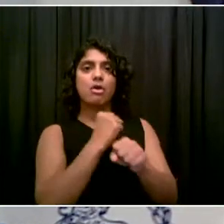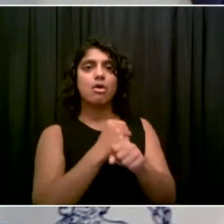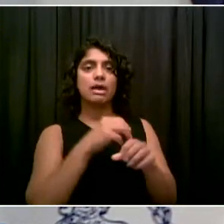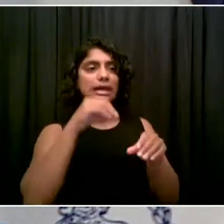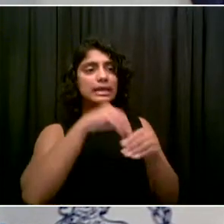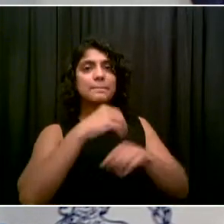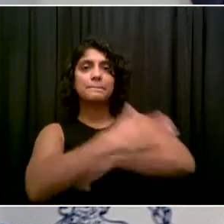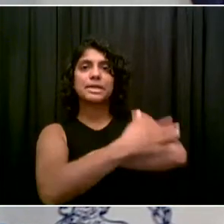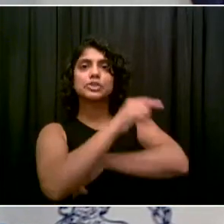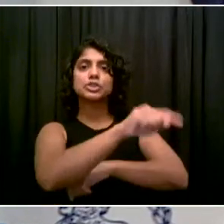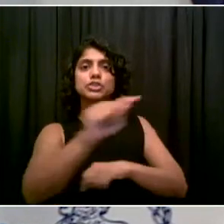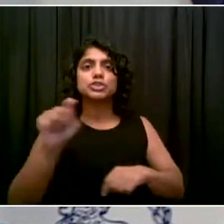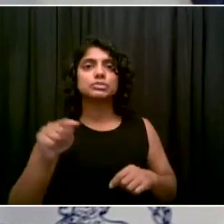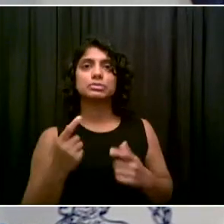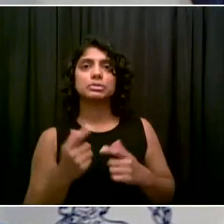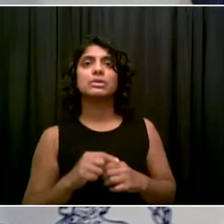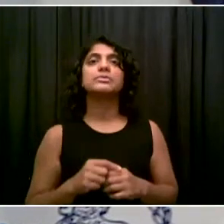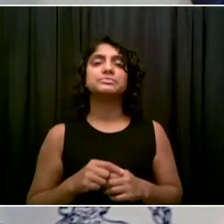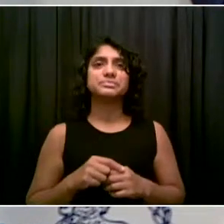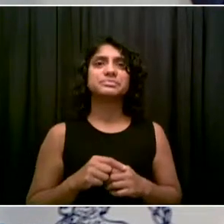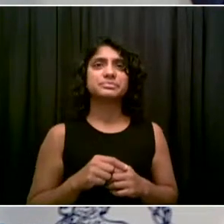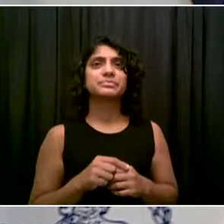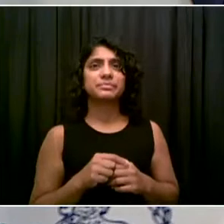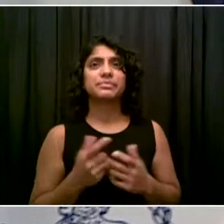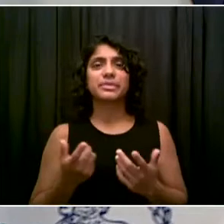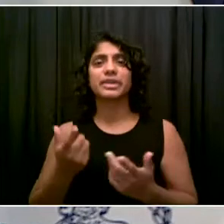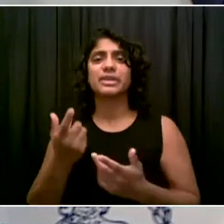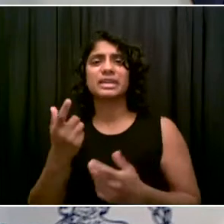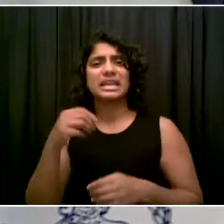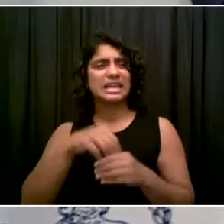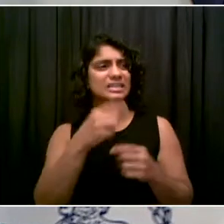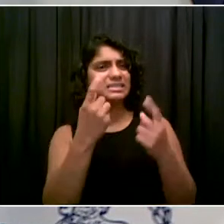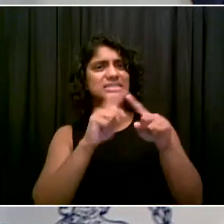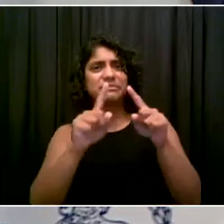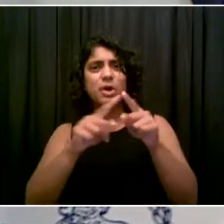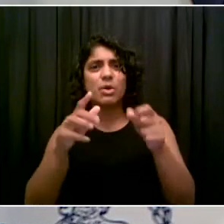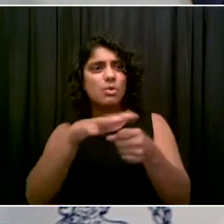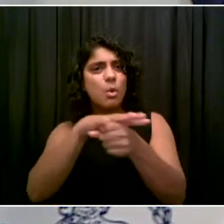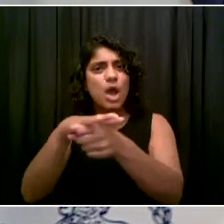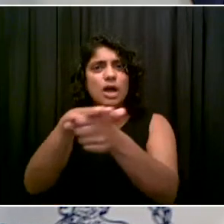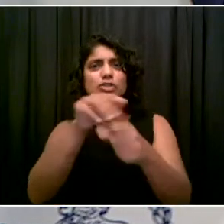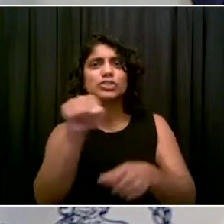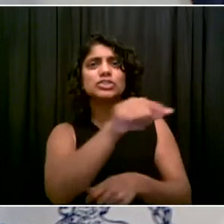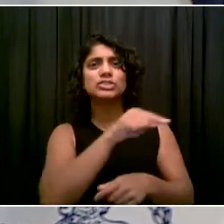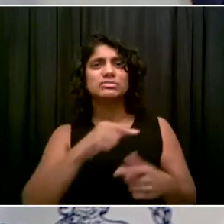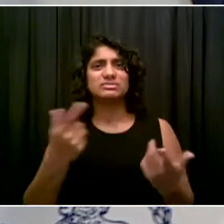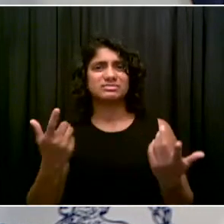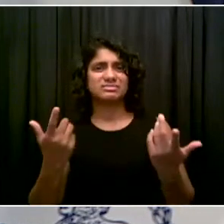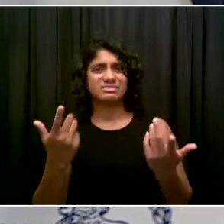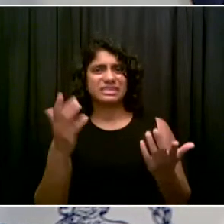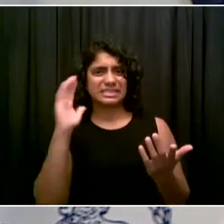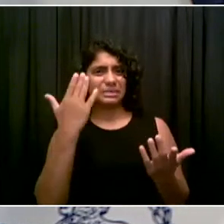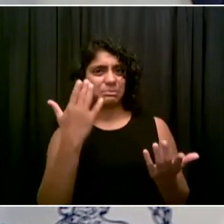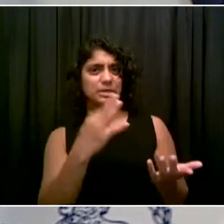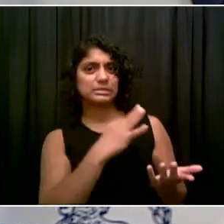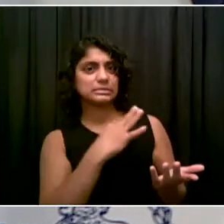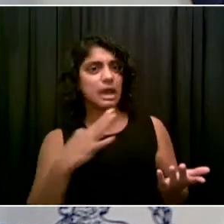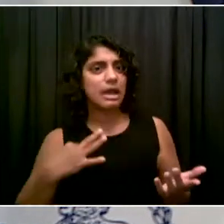USUALLY HAVE LIKE ROCKAWAY